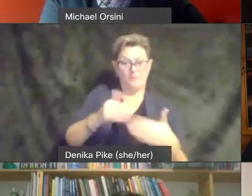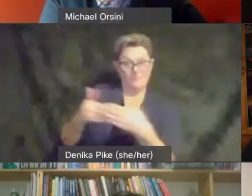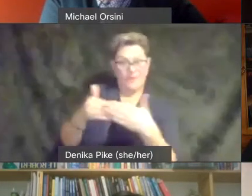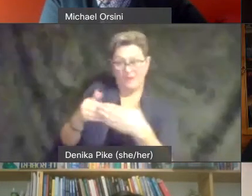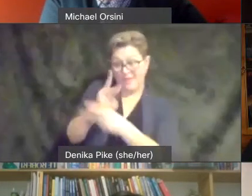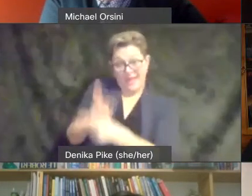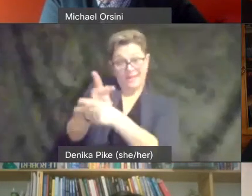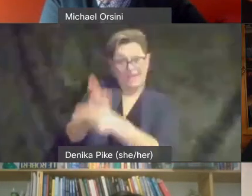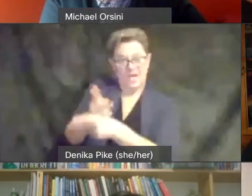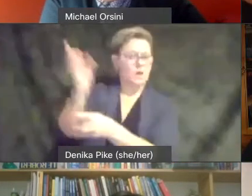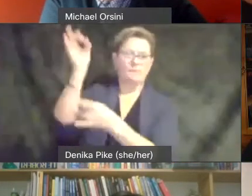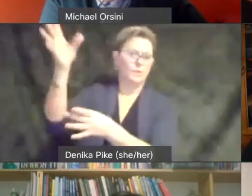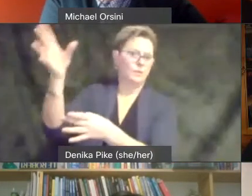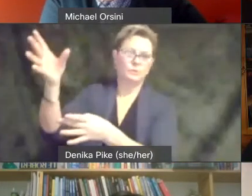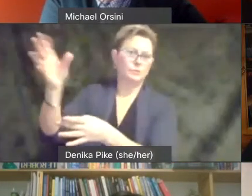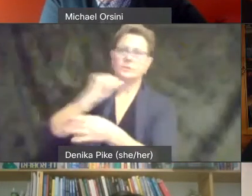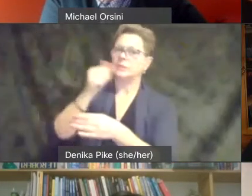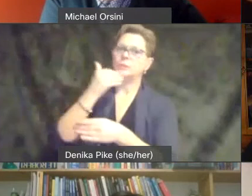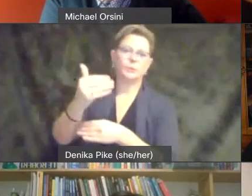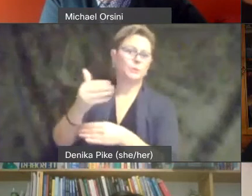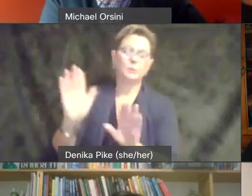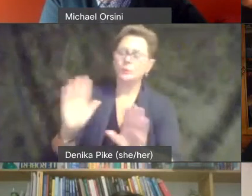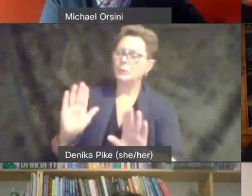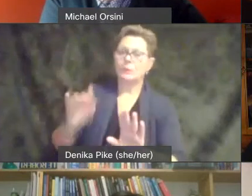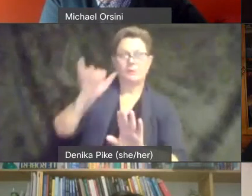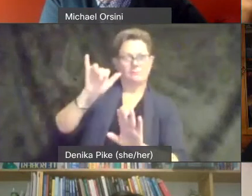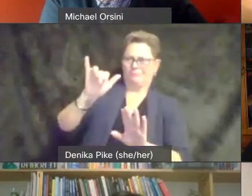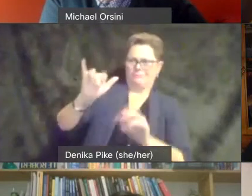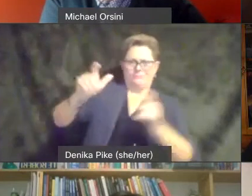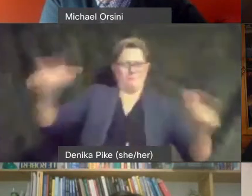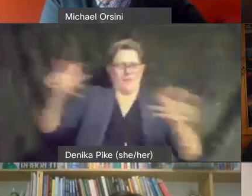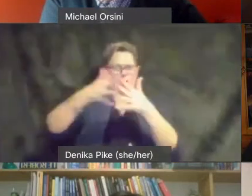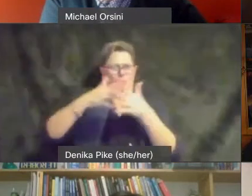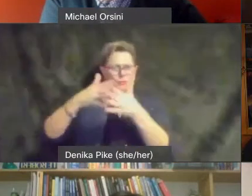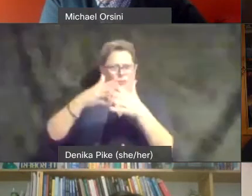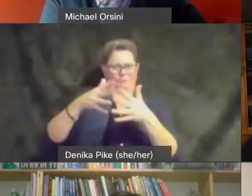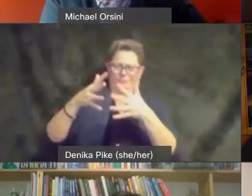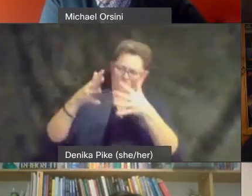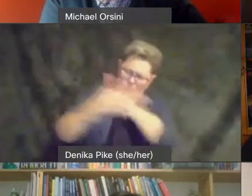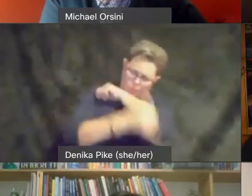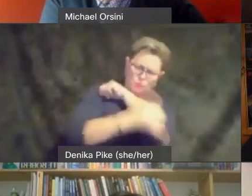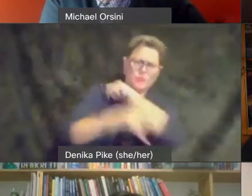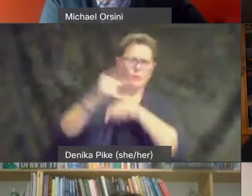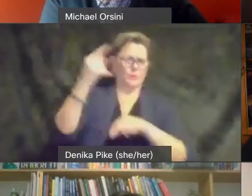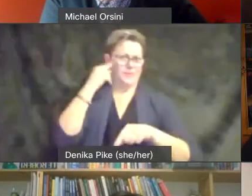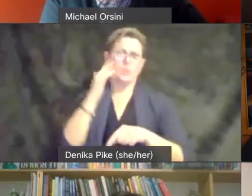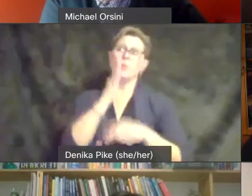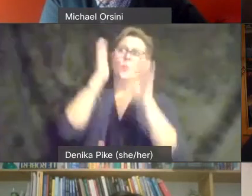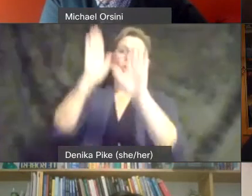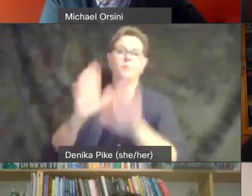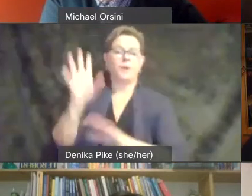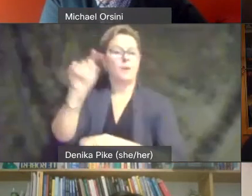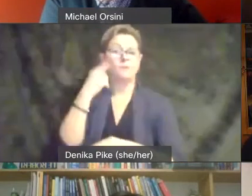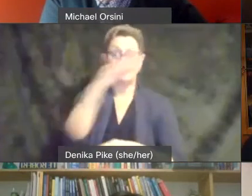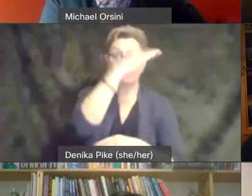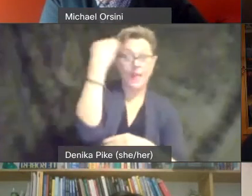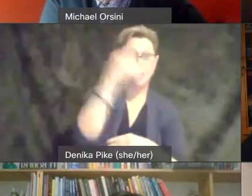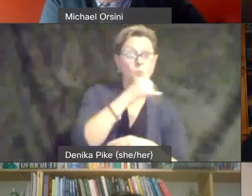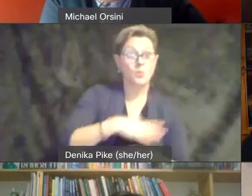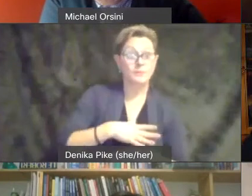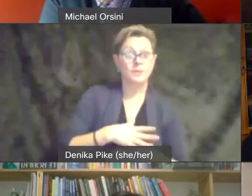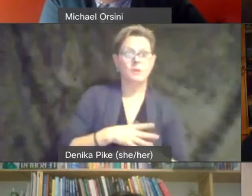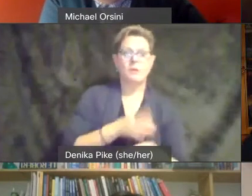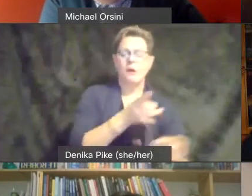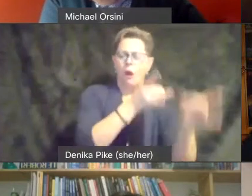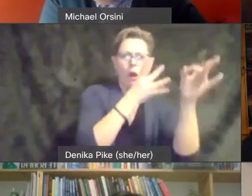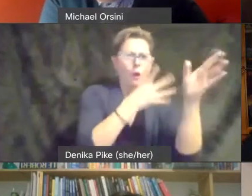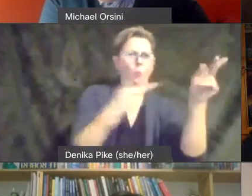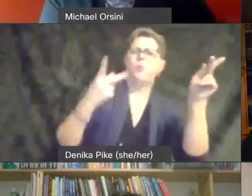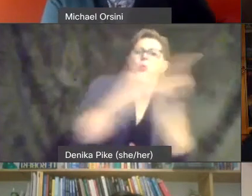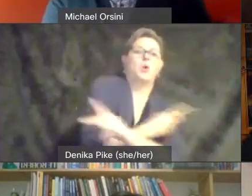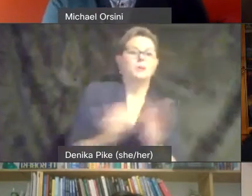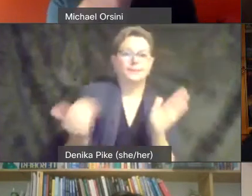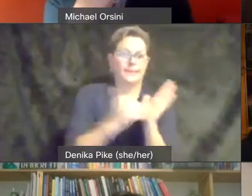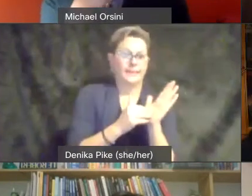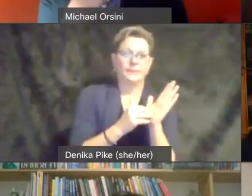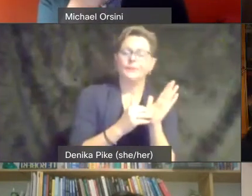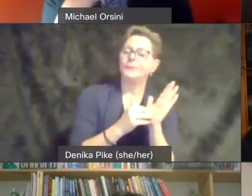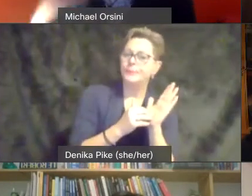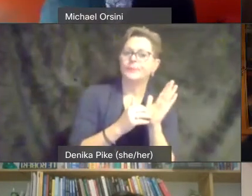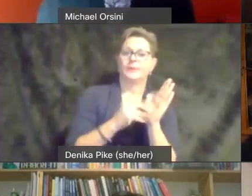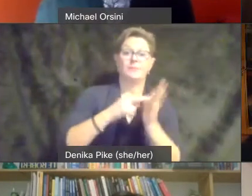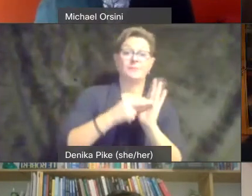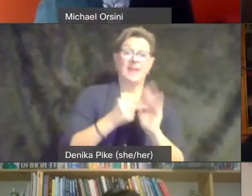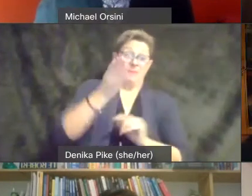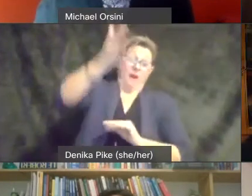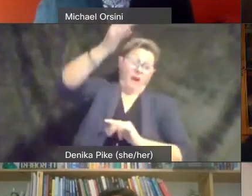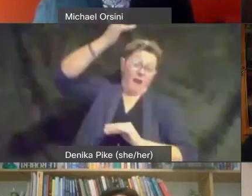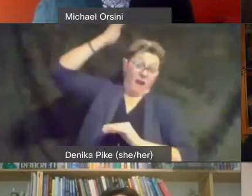Generally speaking, especially for a country of our size and suppose it means, but if you look at it for black women, it's it's a 1M times worse. Um, so there's, you know, there's these are not things in the past. These are things that are currently happening.